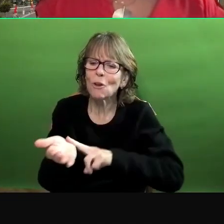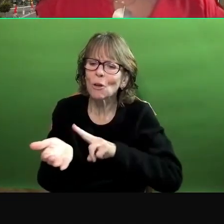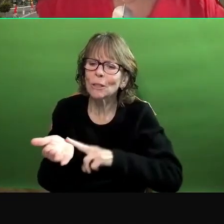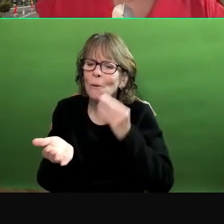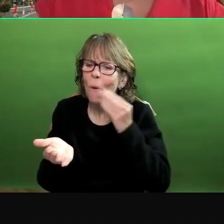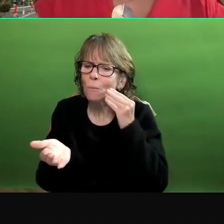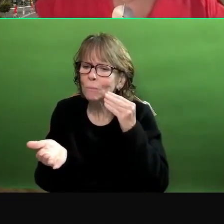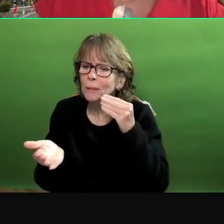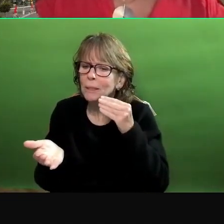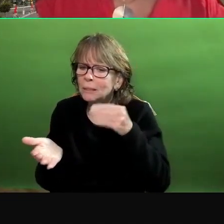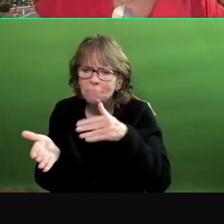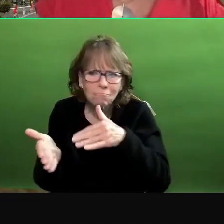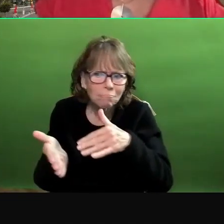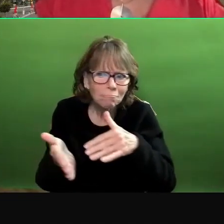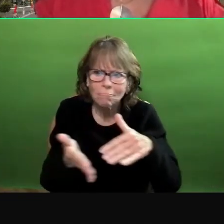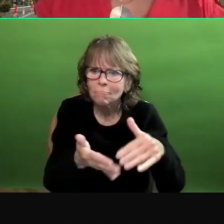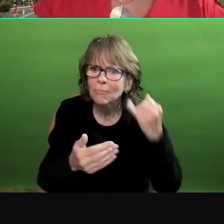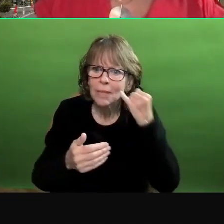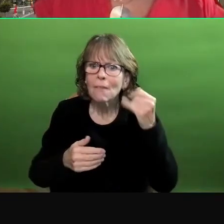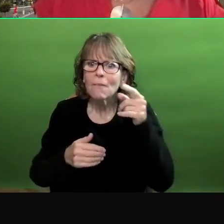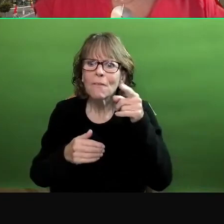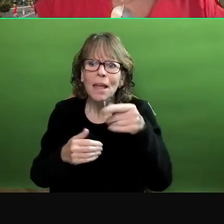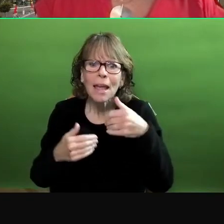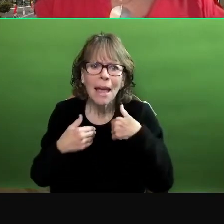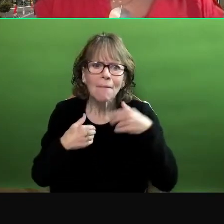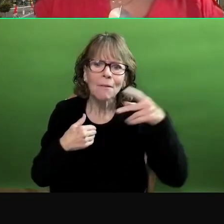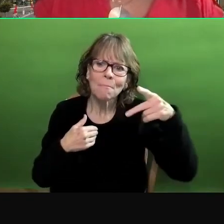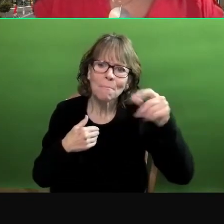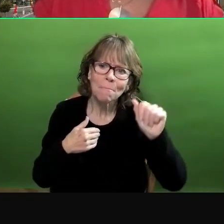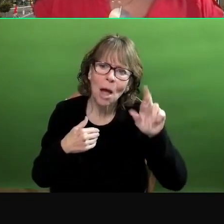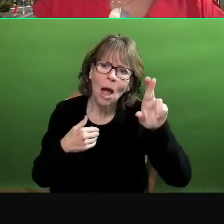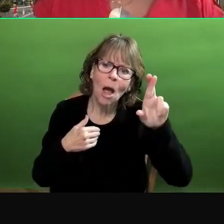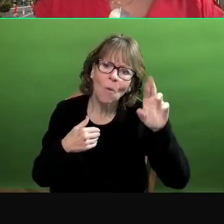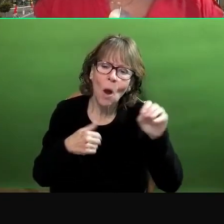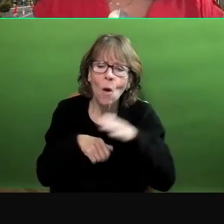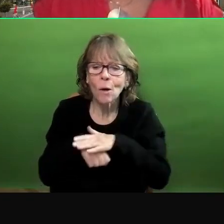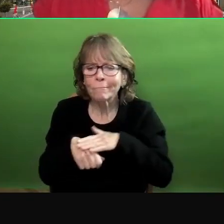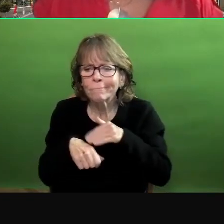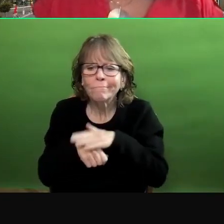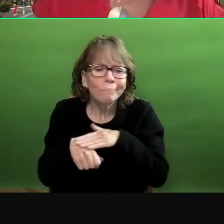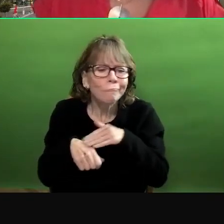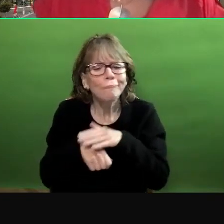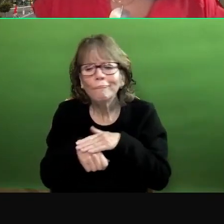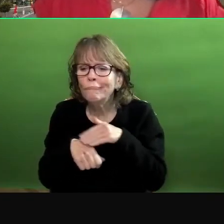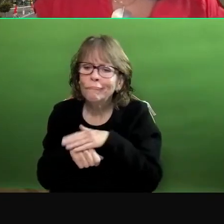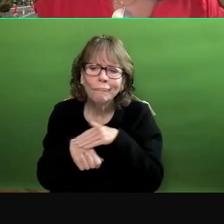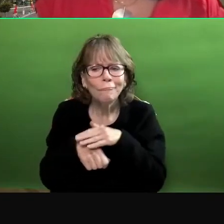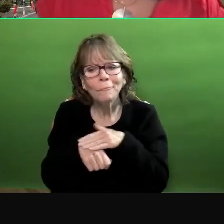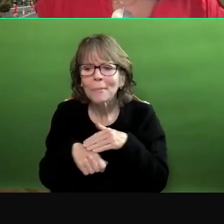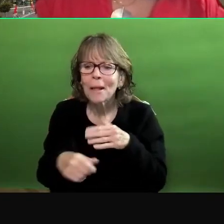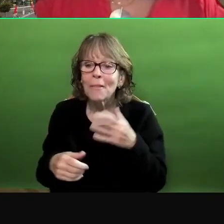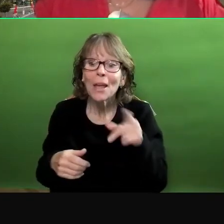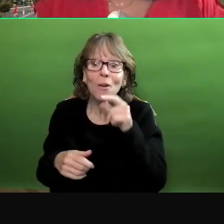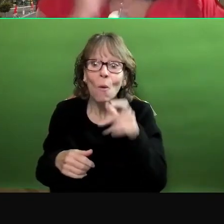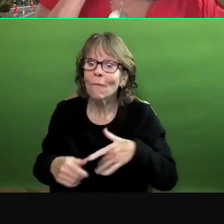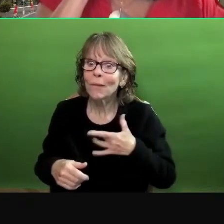if having Paro as a pet can help mitigate the isolation and loneliness that people,